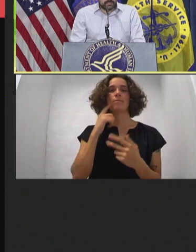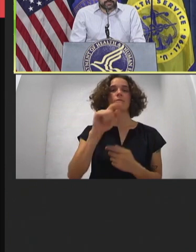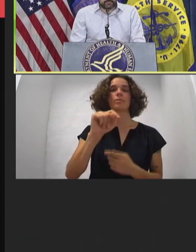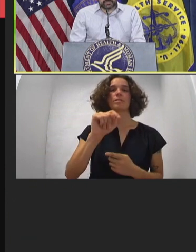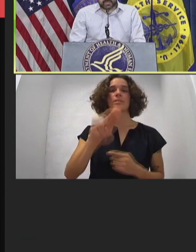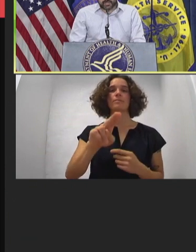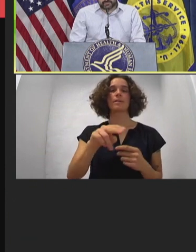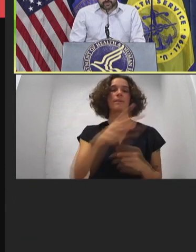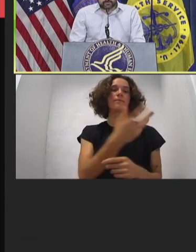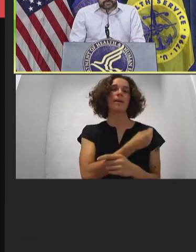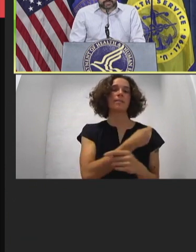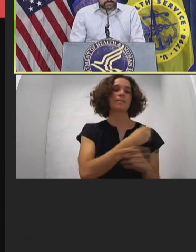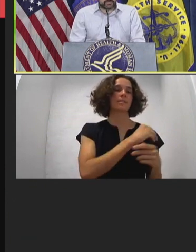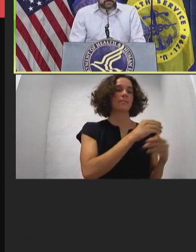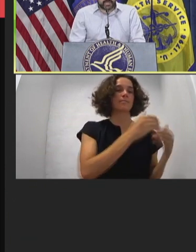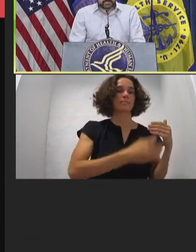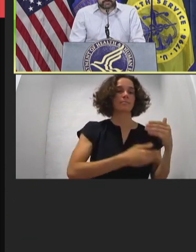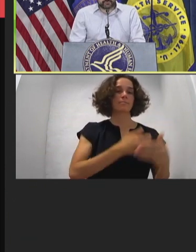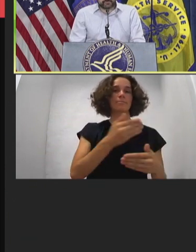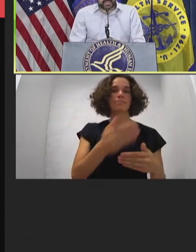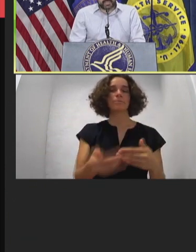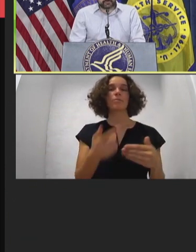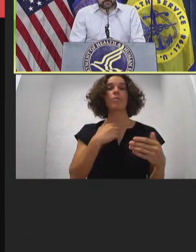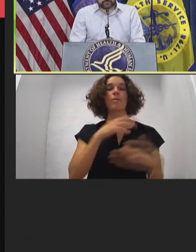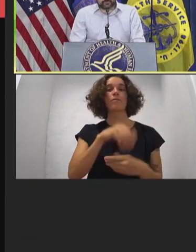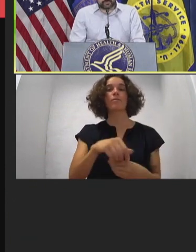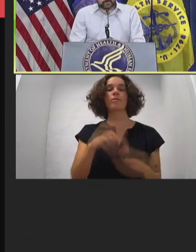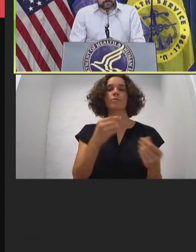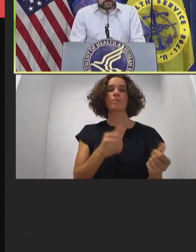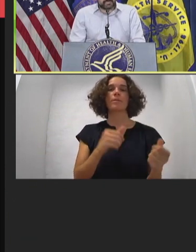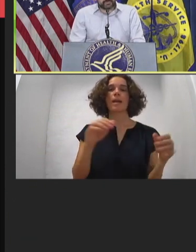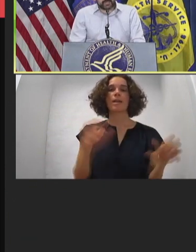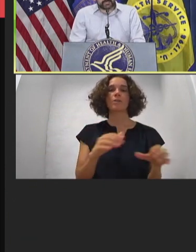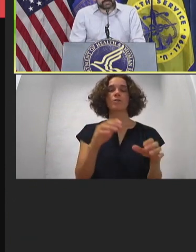The one that I'm involved with is Treatment Action Group's annual review of TB vaccines